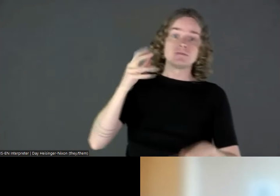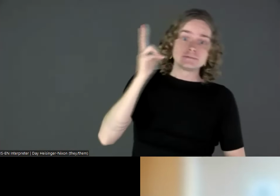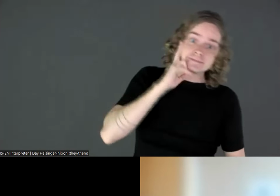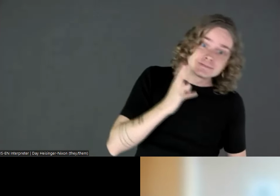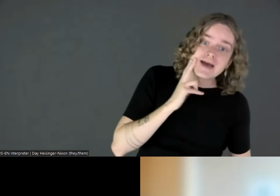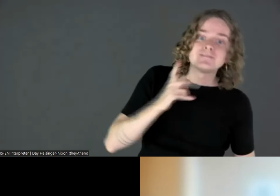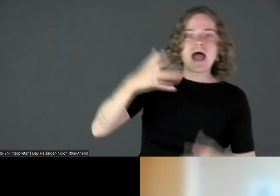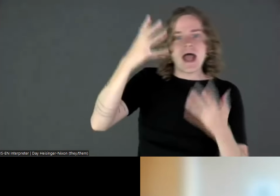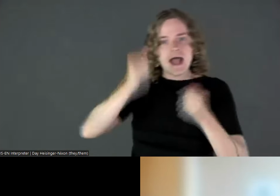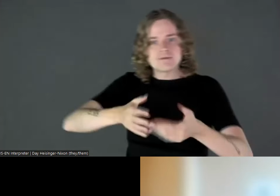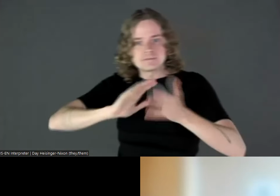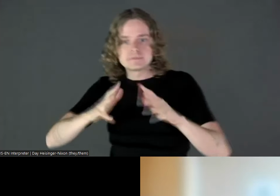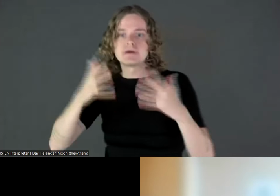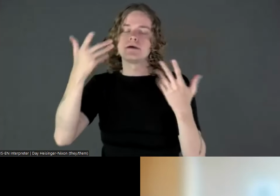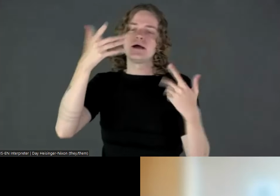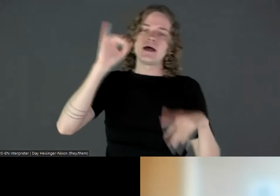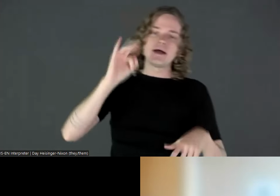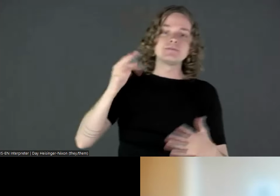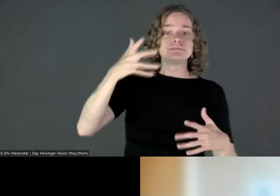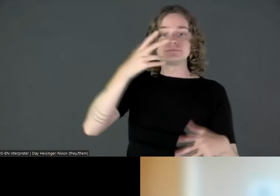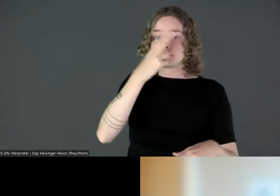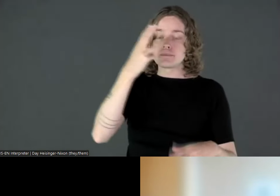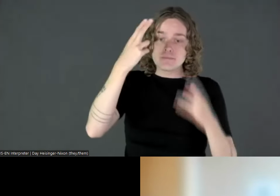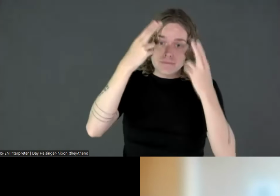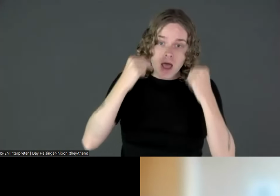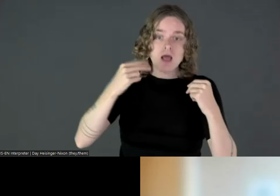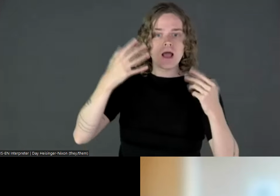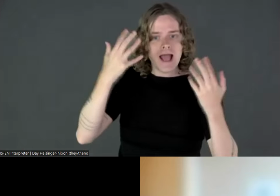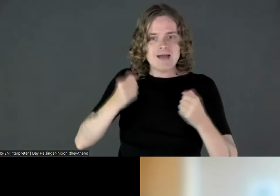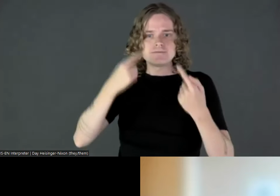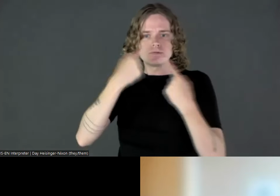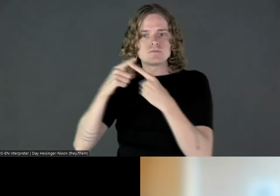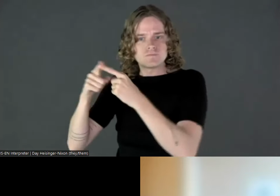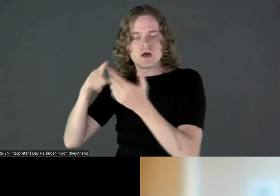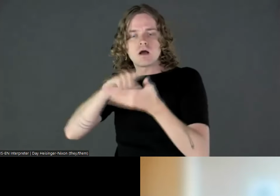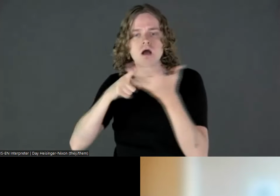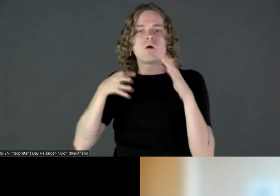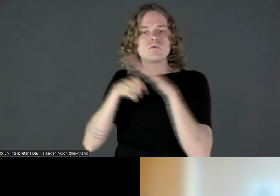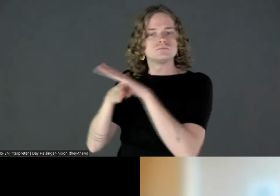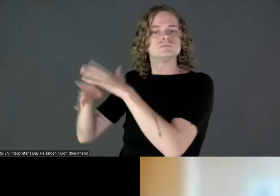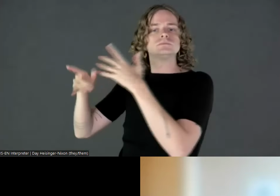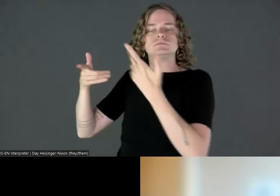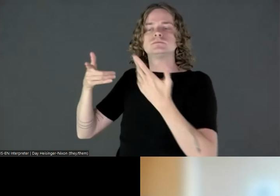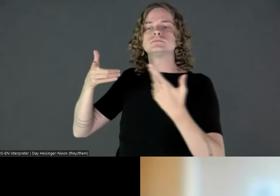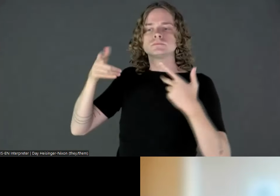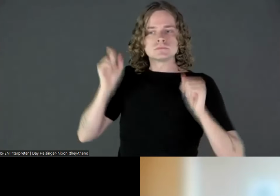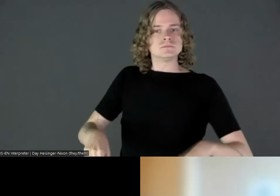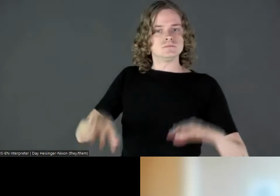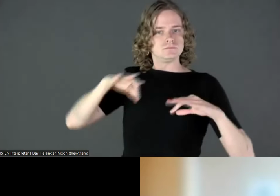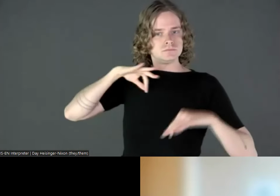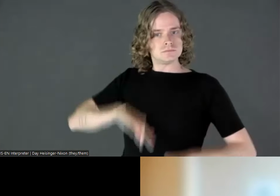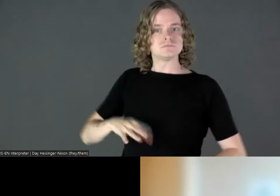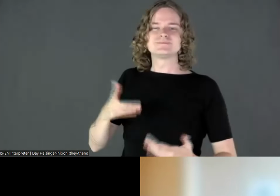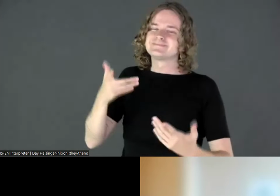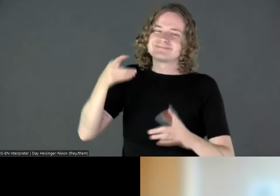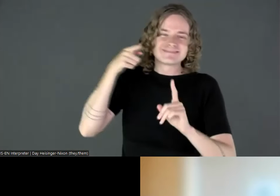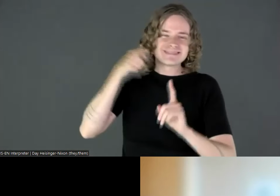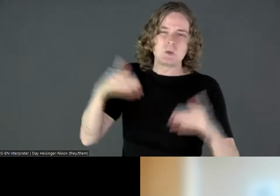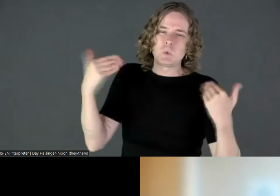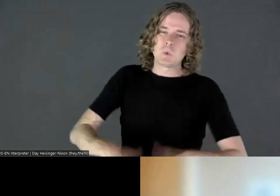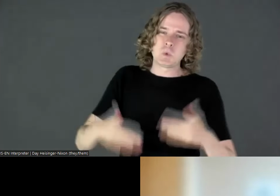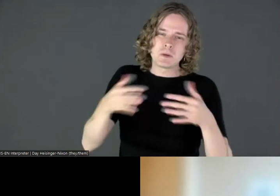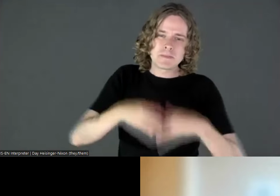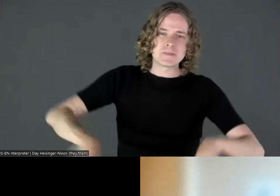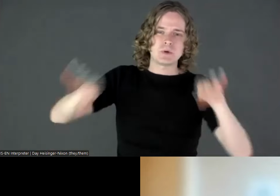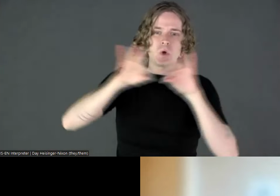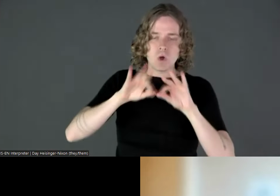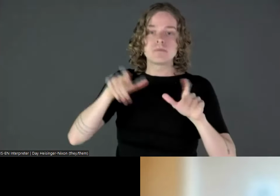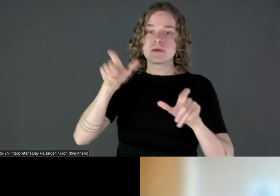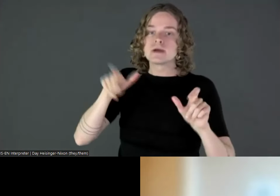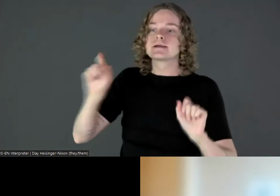ready to use. In case of would be a big help. >> MODERATOR: Thank you very much,